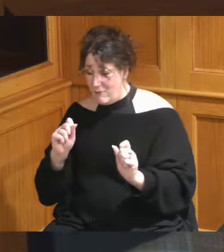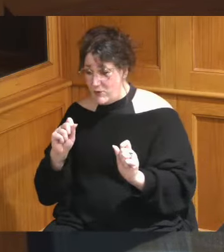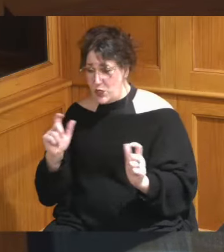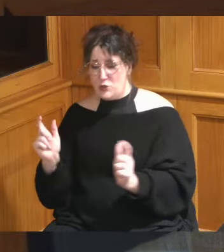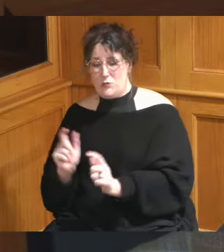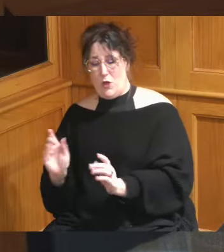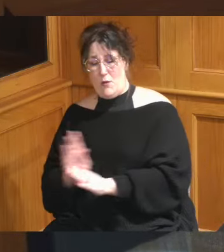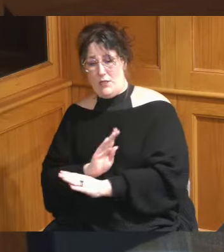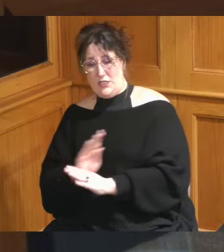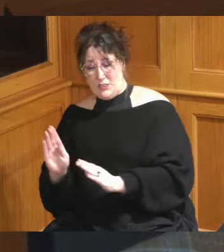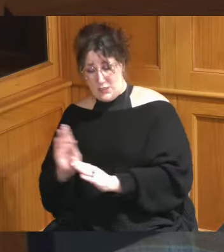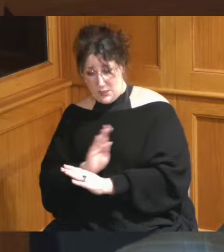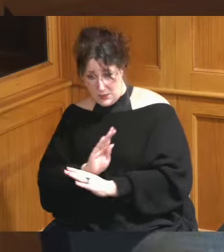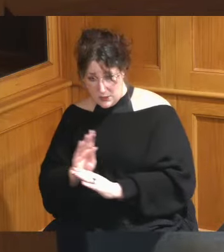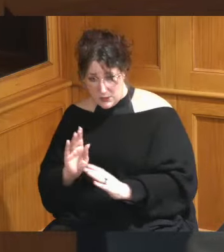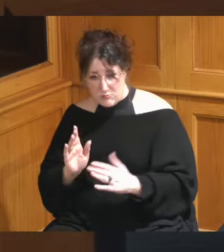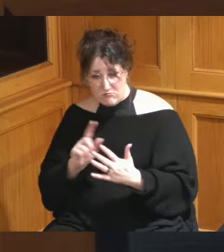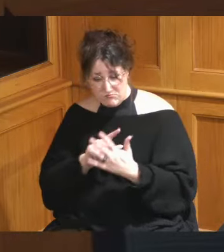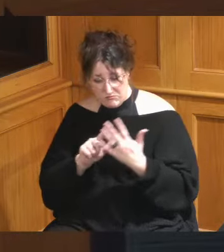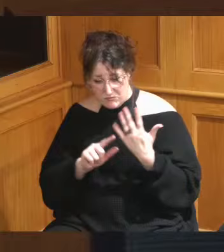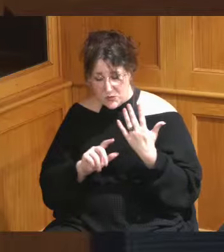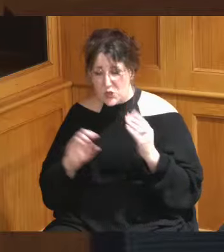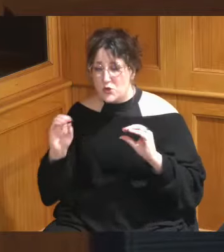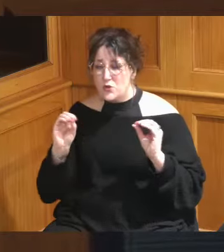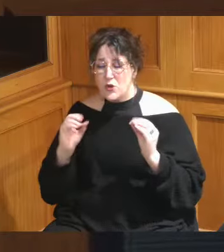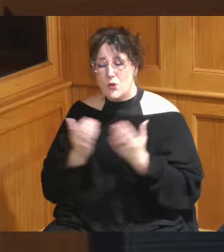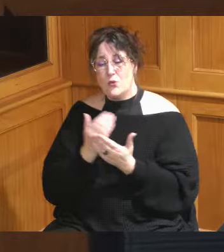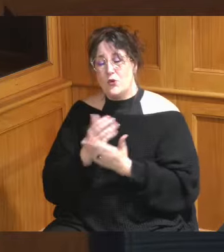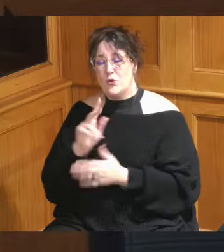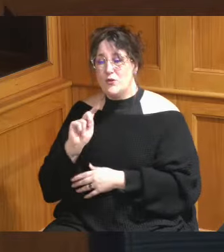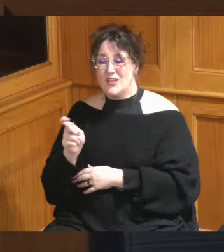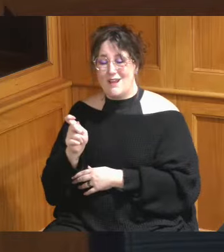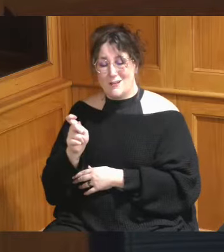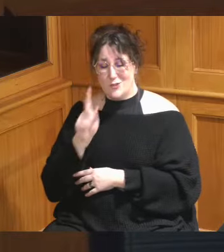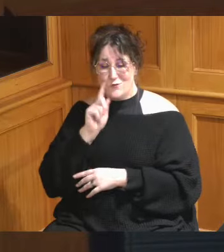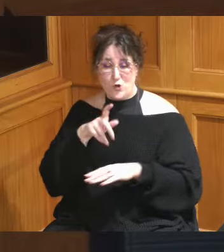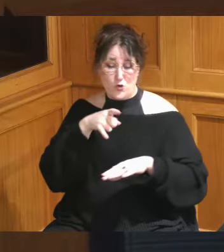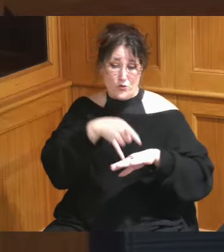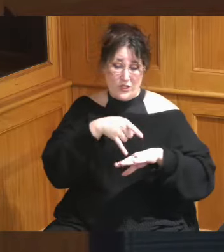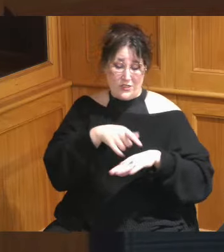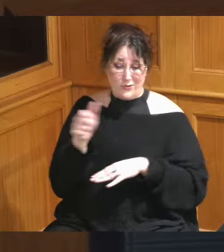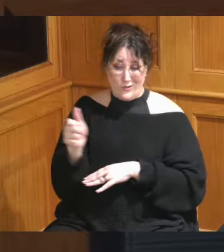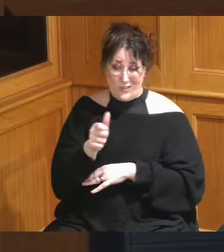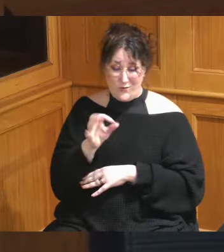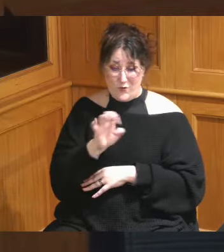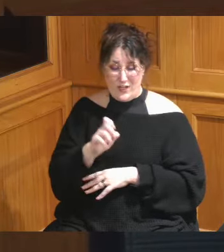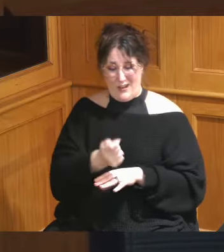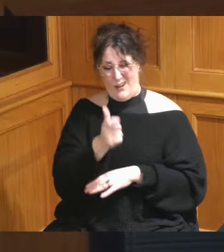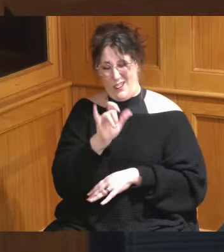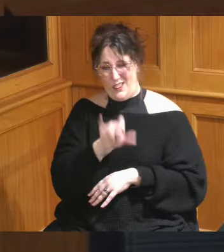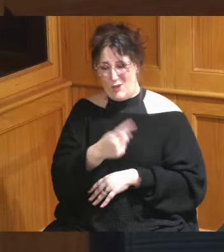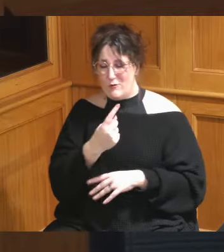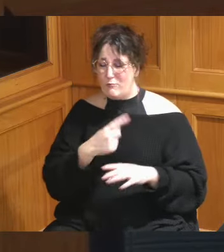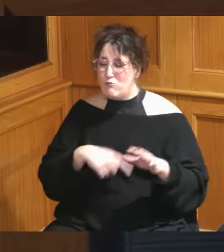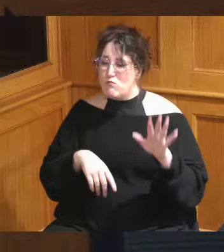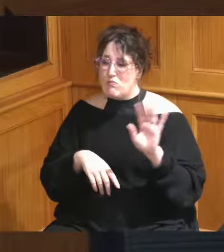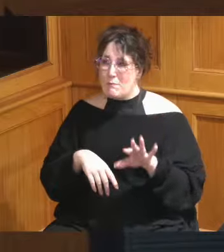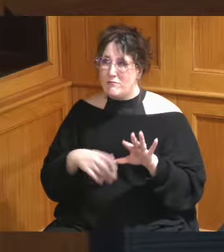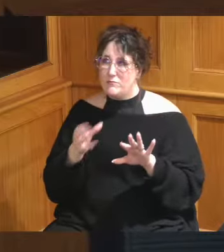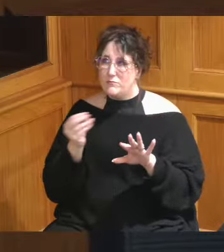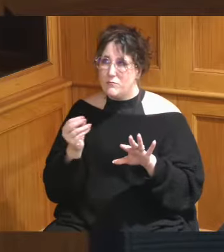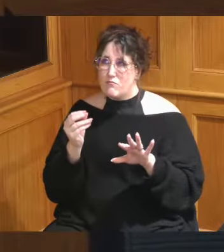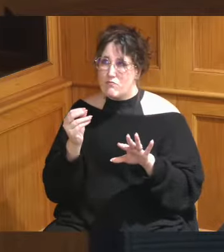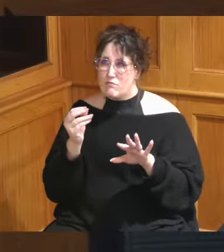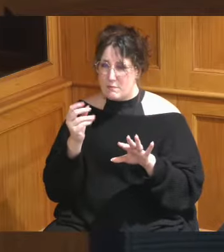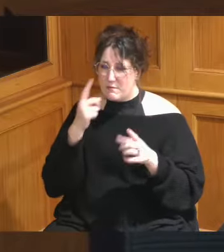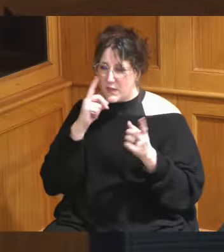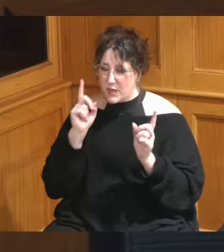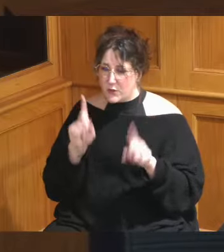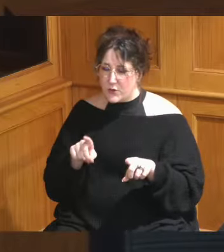business, no new taxes on the real estate transfer fee is out of there. and I agree that we've got to